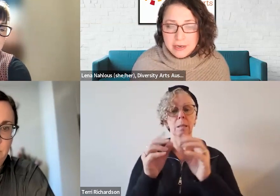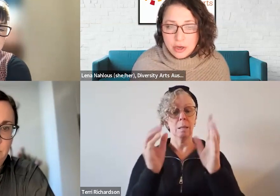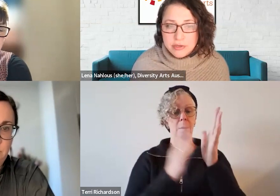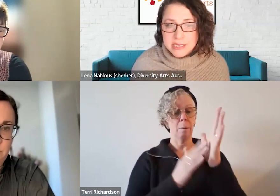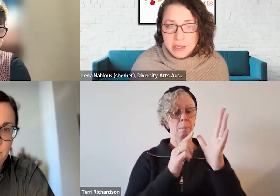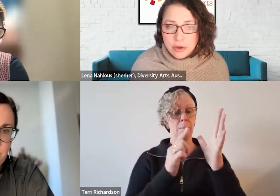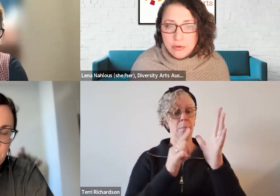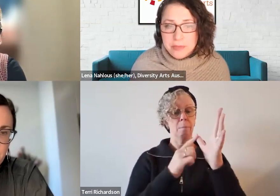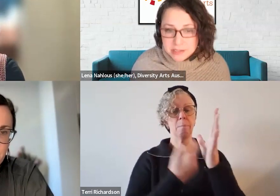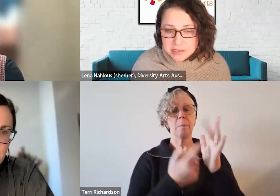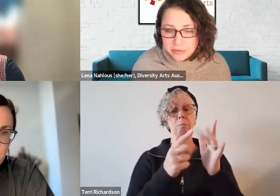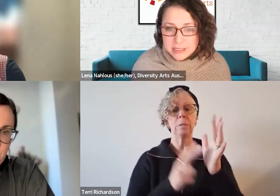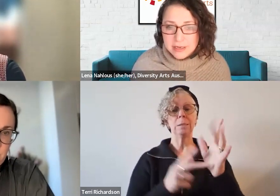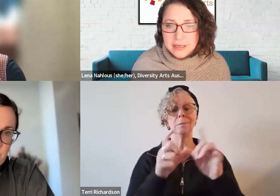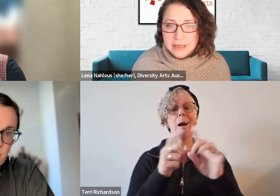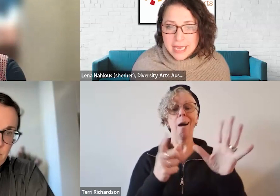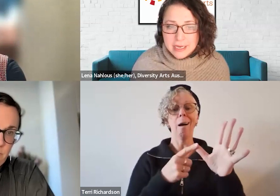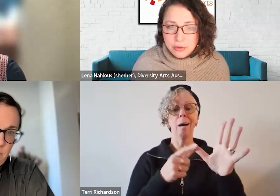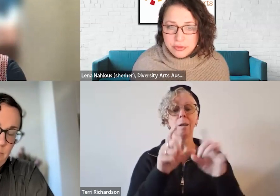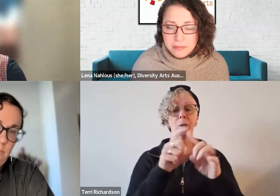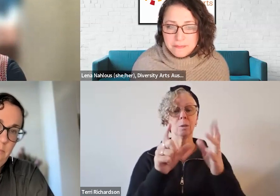and co-CEO business director, Kate Eltham.